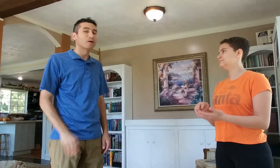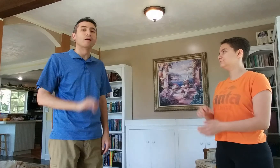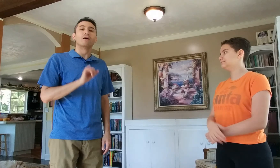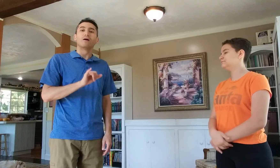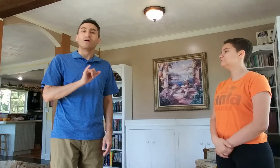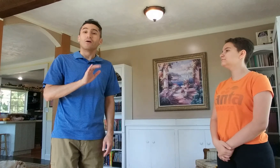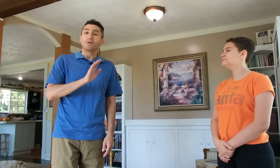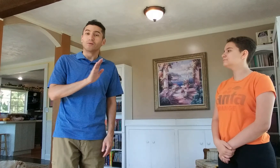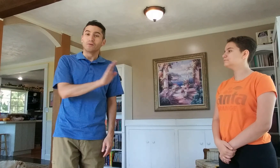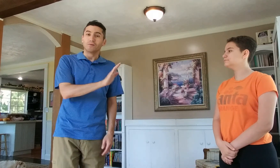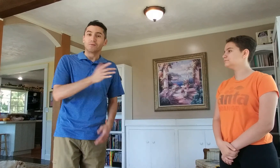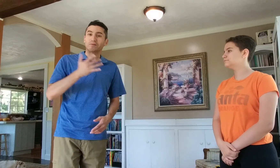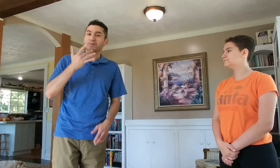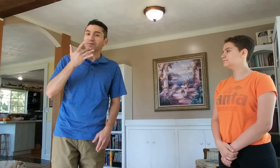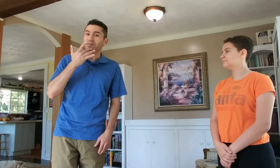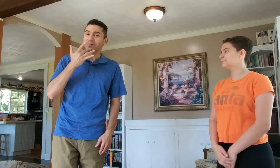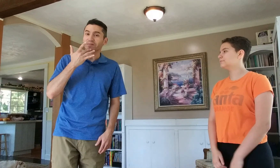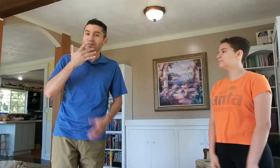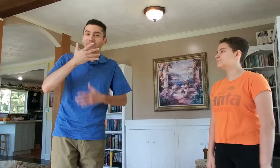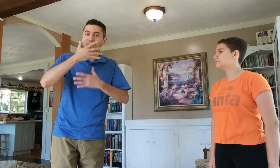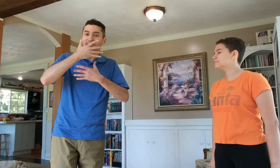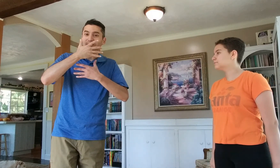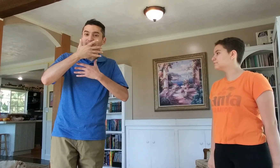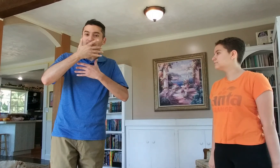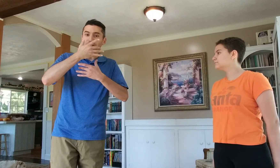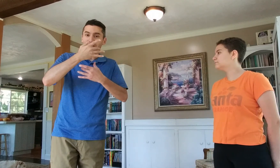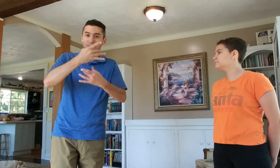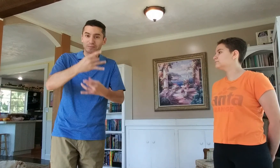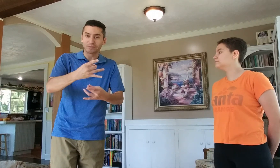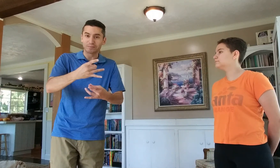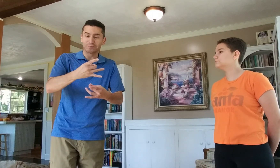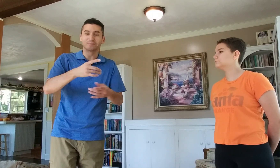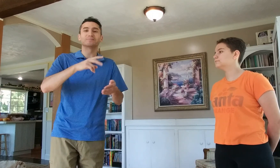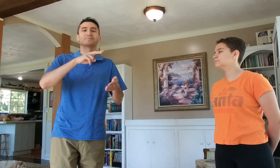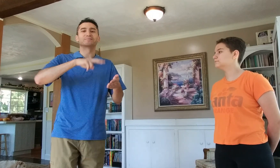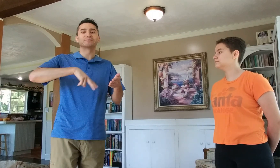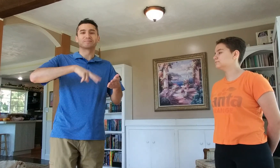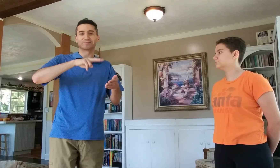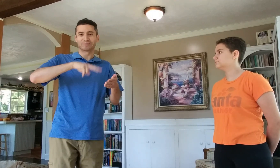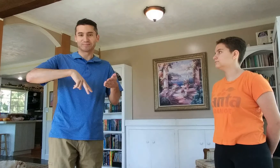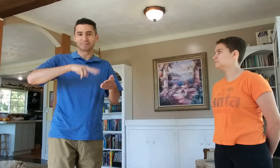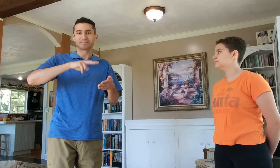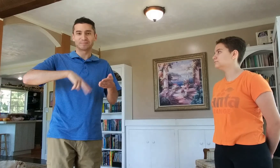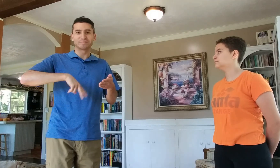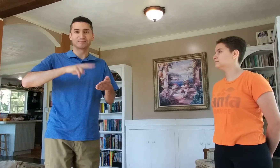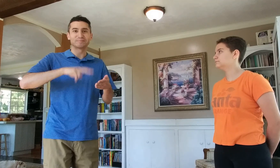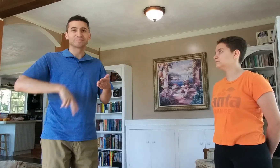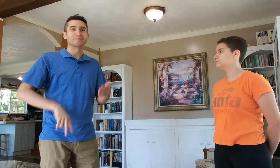OH I SEE, HER FAVORITE HOBBY READING